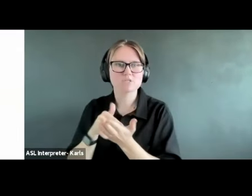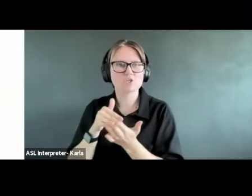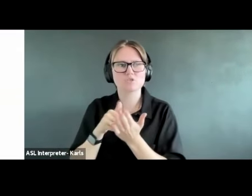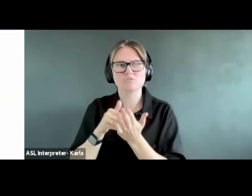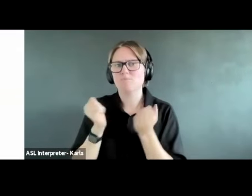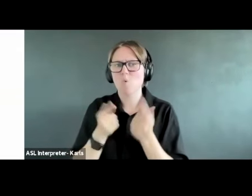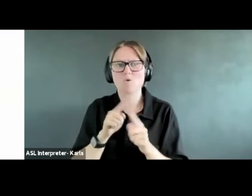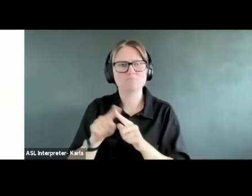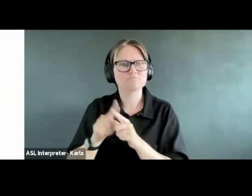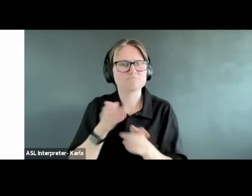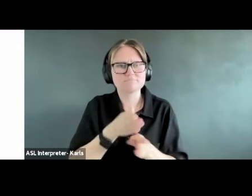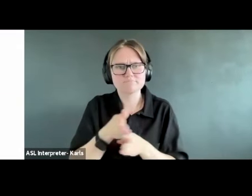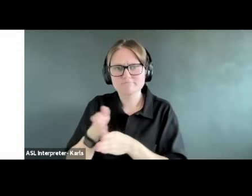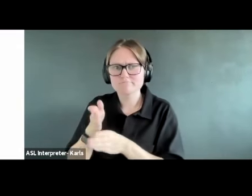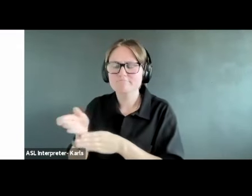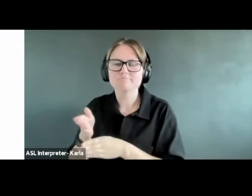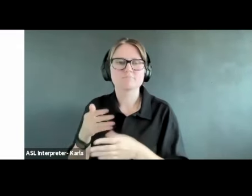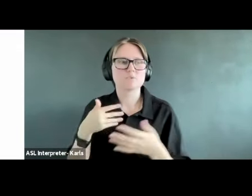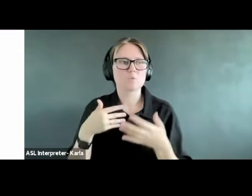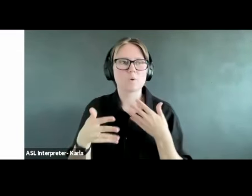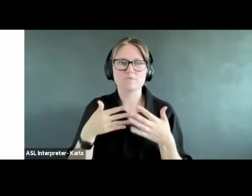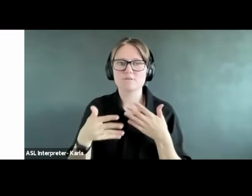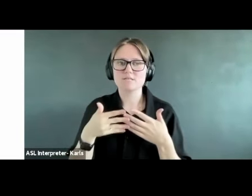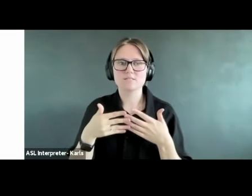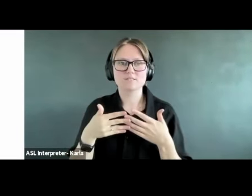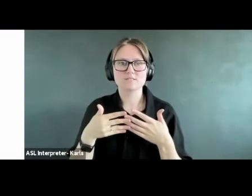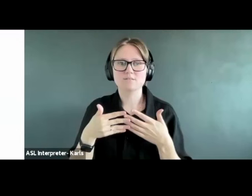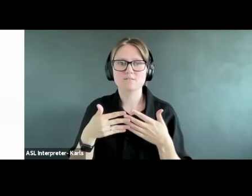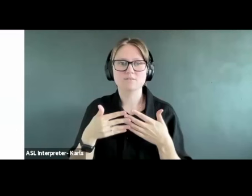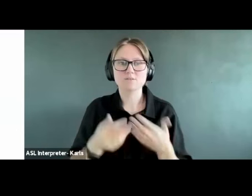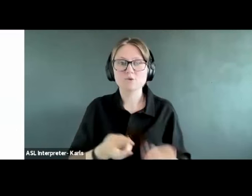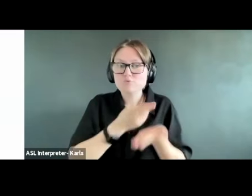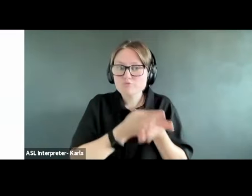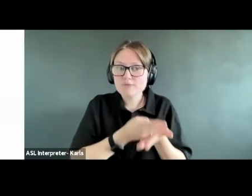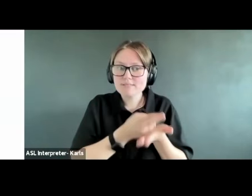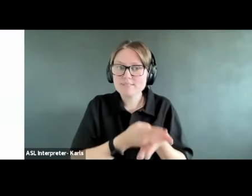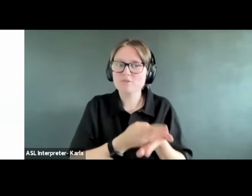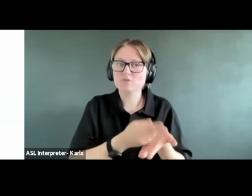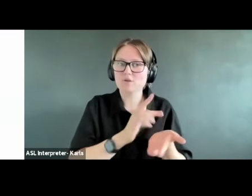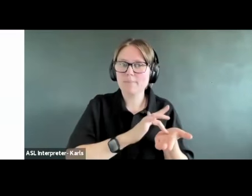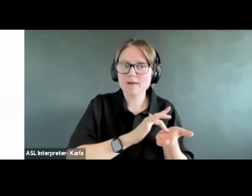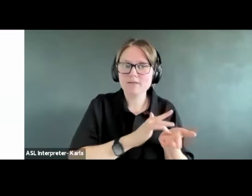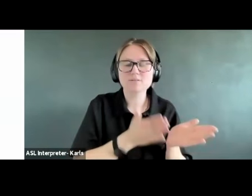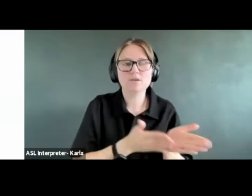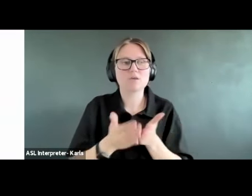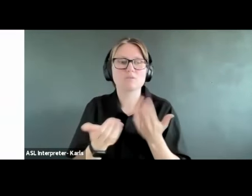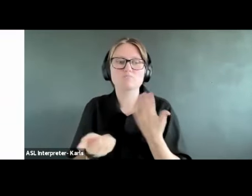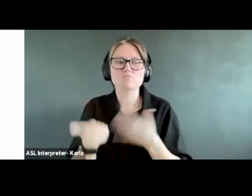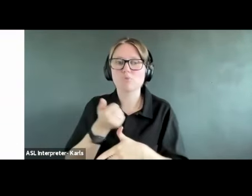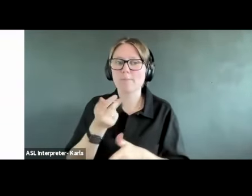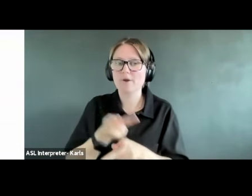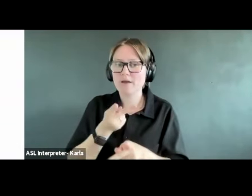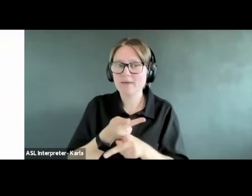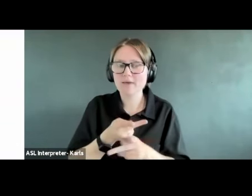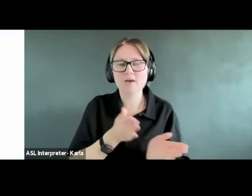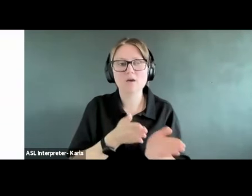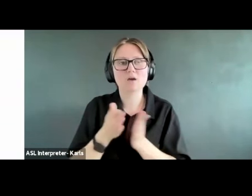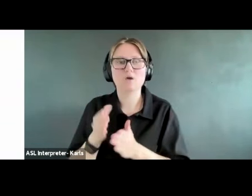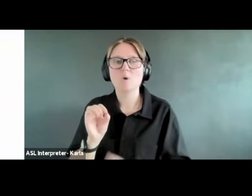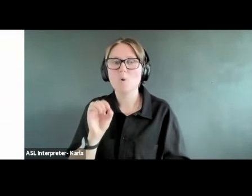whether it be rehabilitation medicine, primary care, occupational therapy, physical therapy,